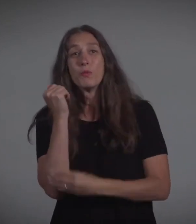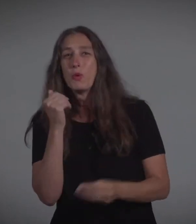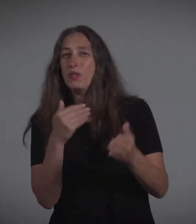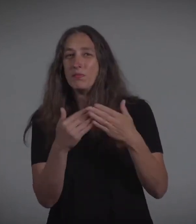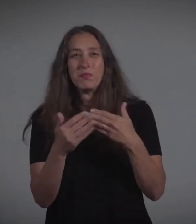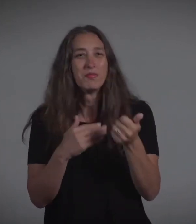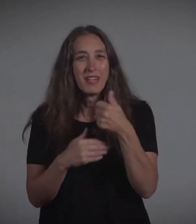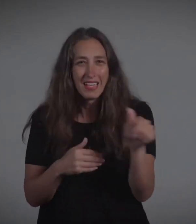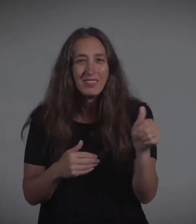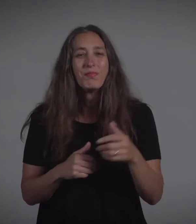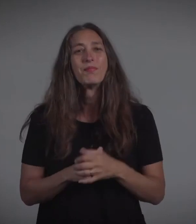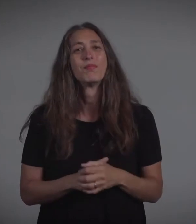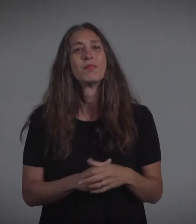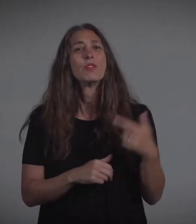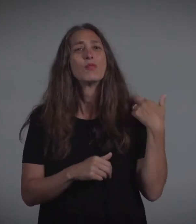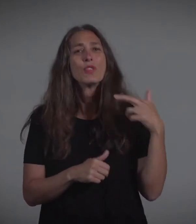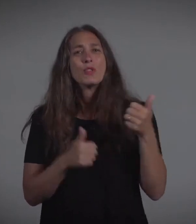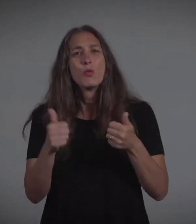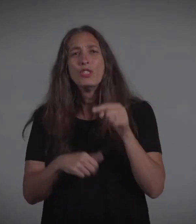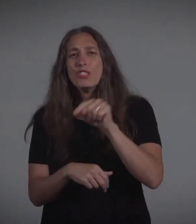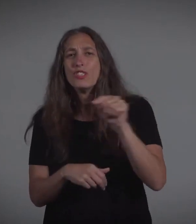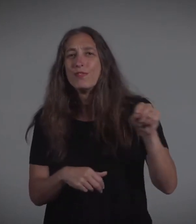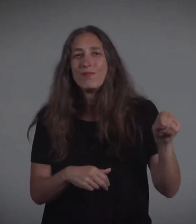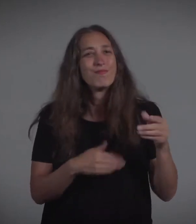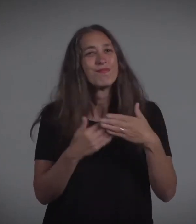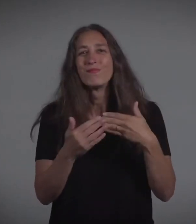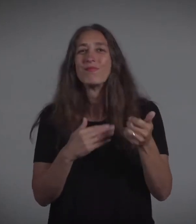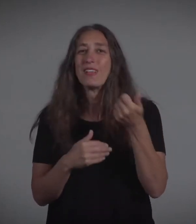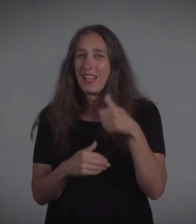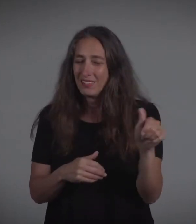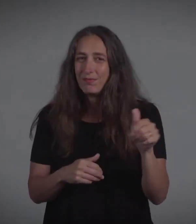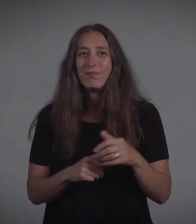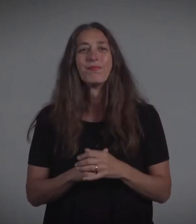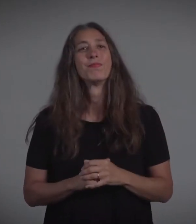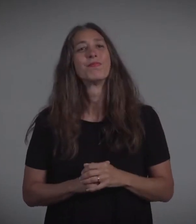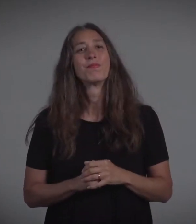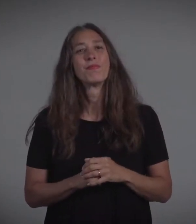rich or poor - anyone. Anyone can be responsible for DV.